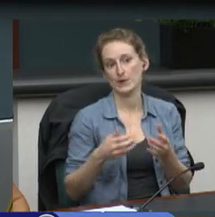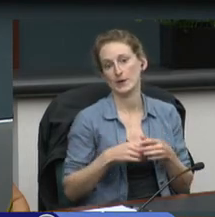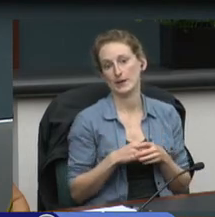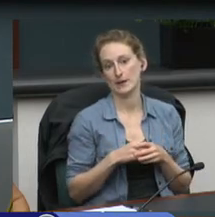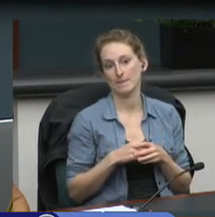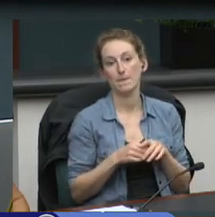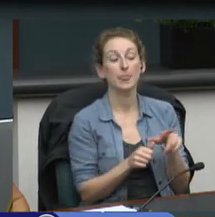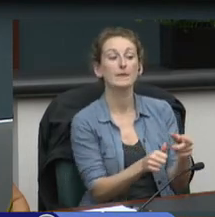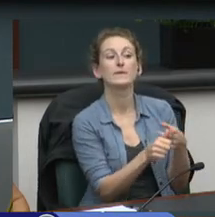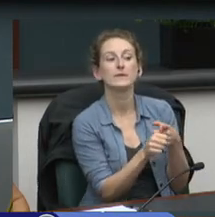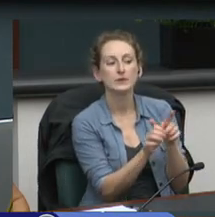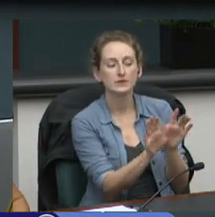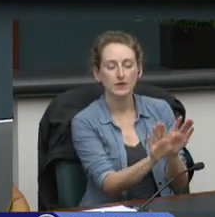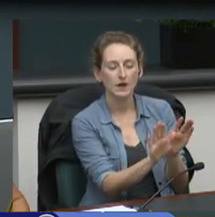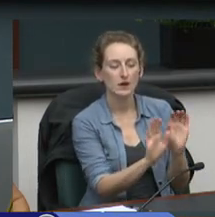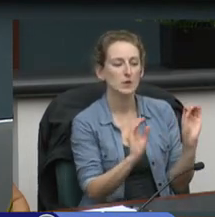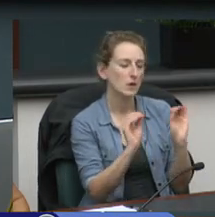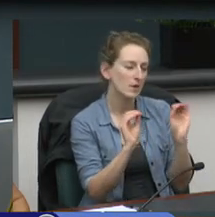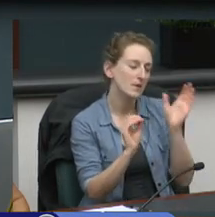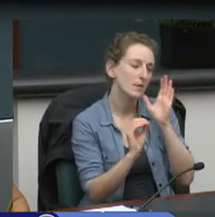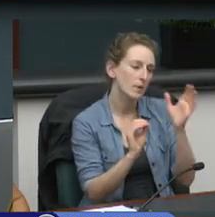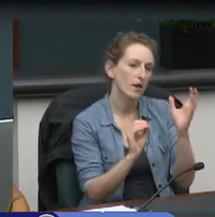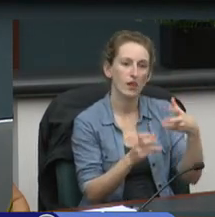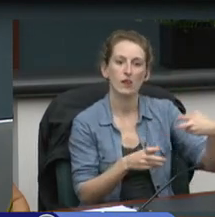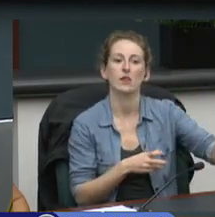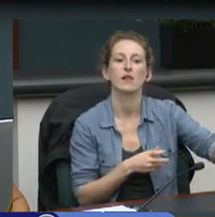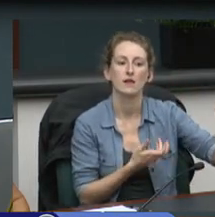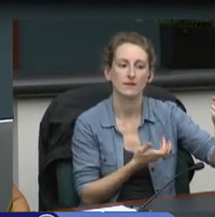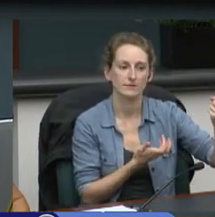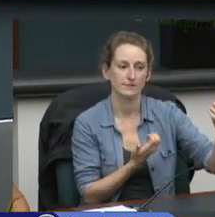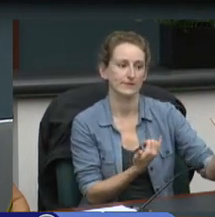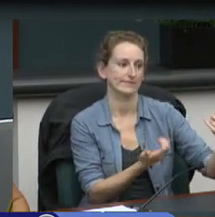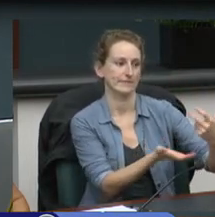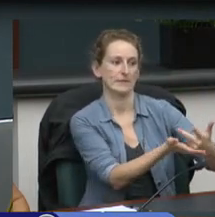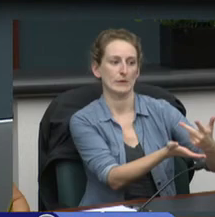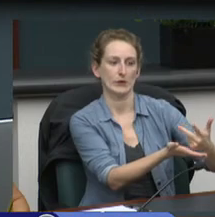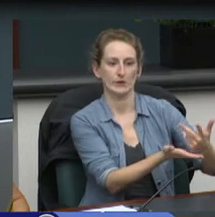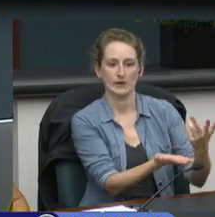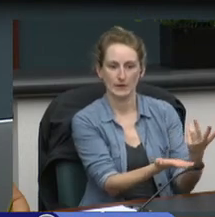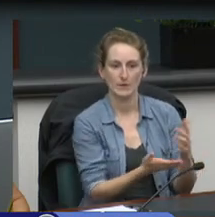take away existing parking on existing properties but anything new there's no